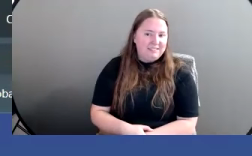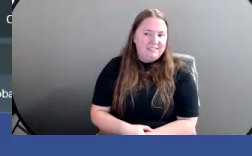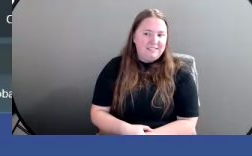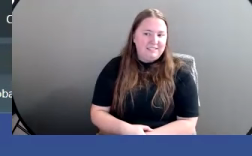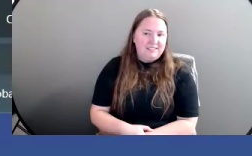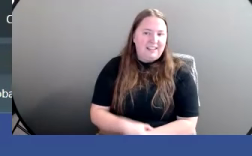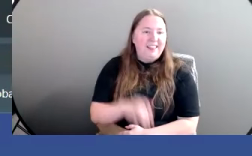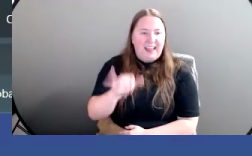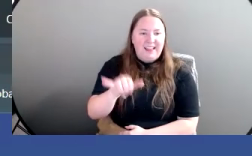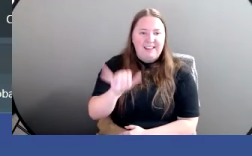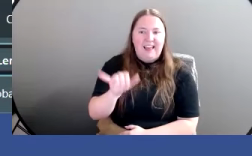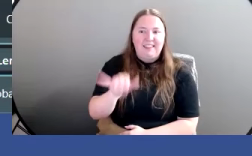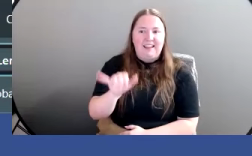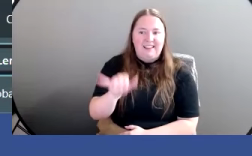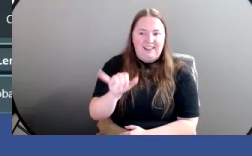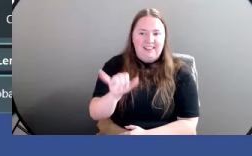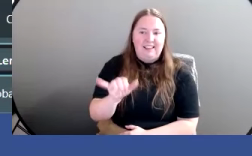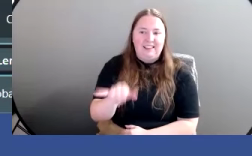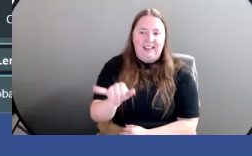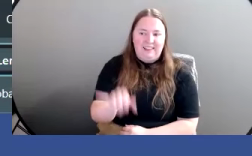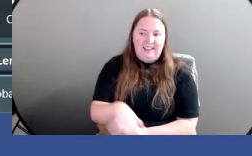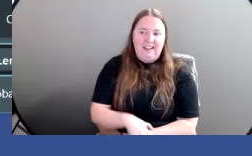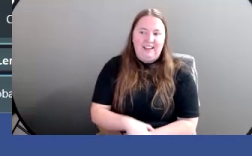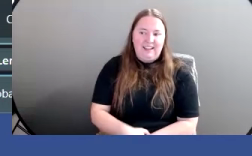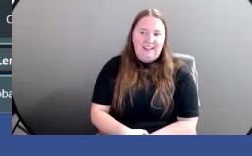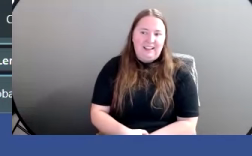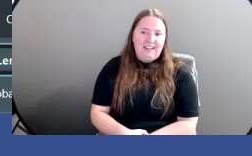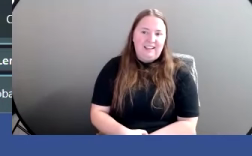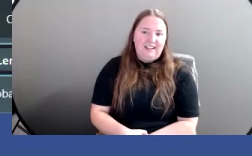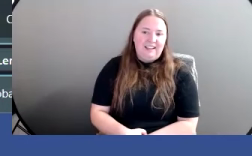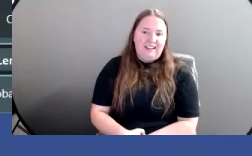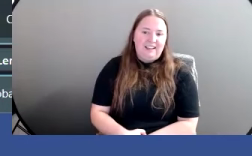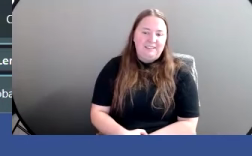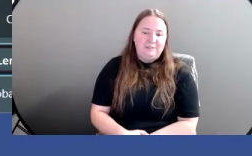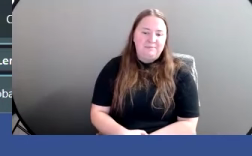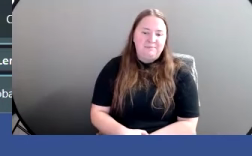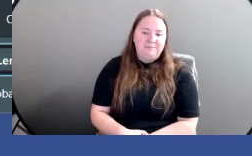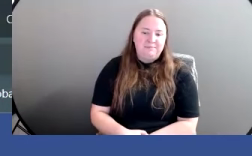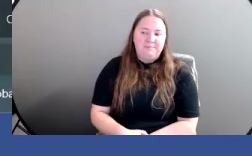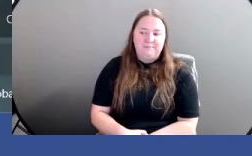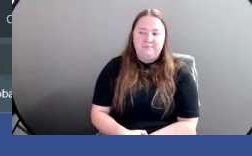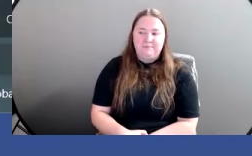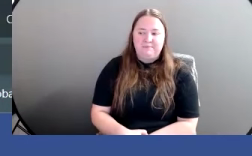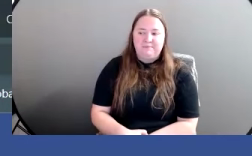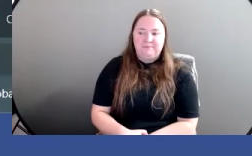Yeah. That's it right there. Yeah.